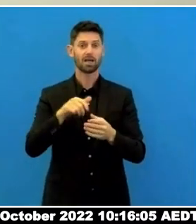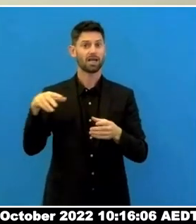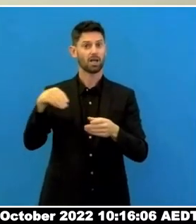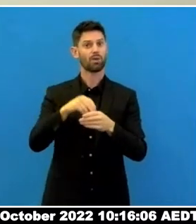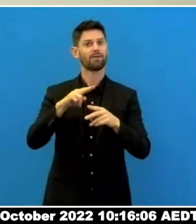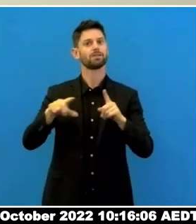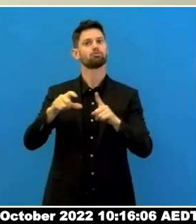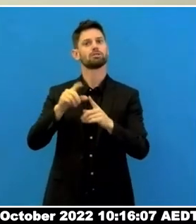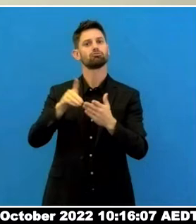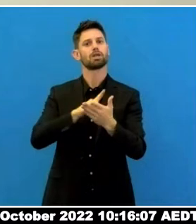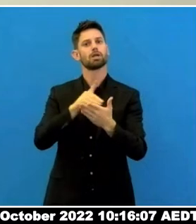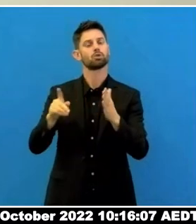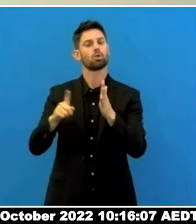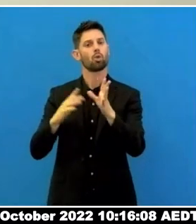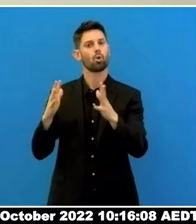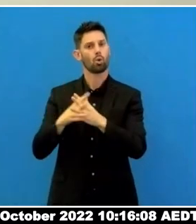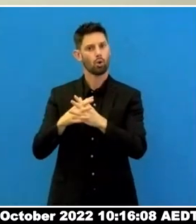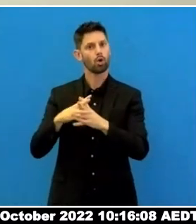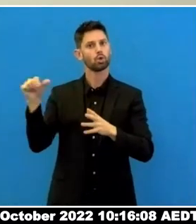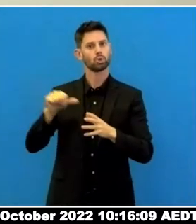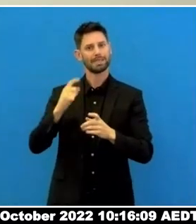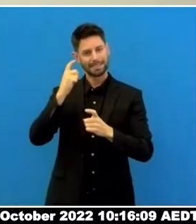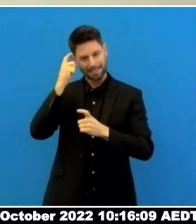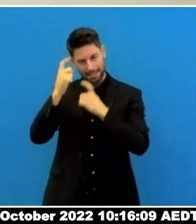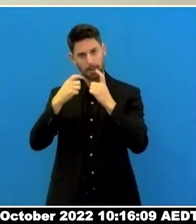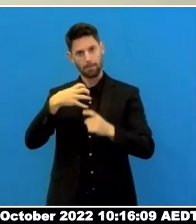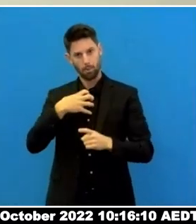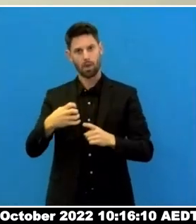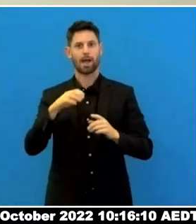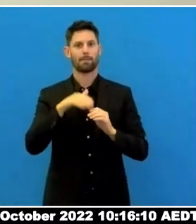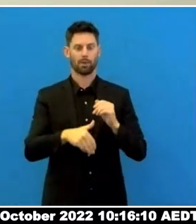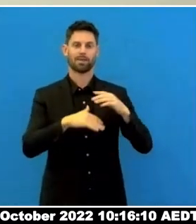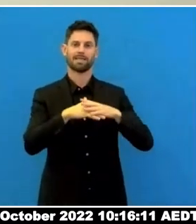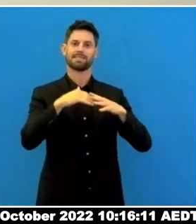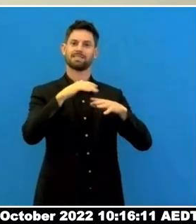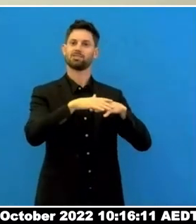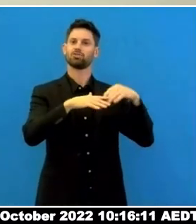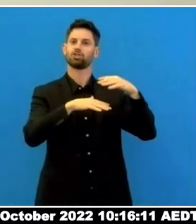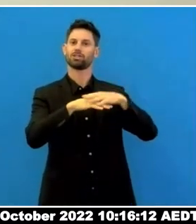should be intersectional. This principle asserts protections for different attributes